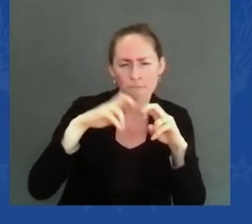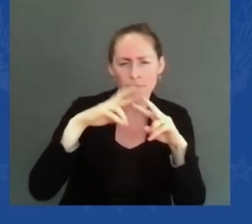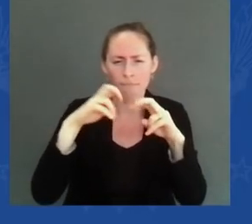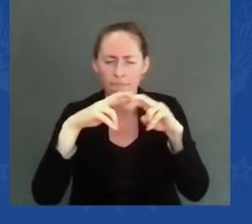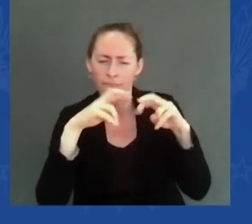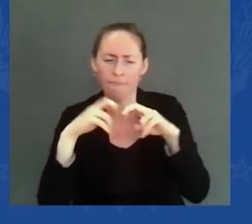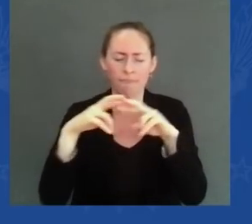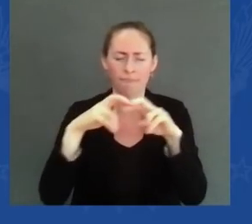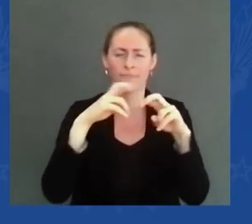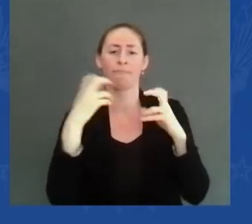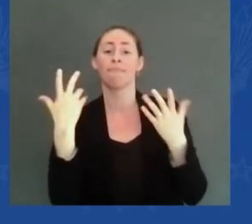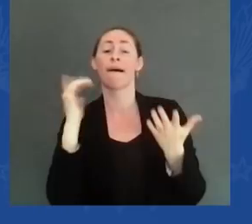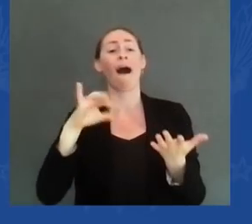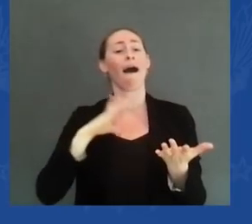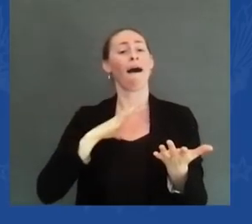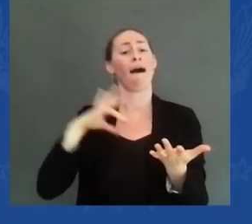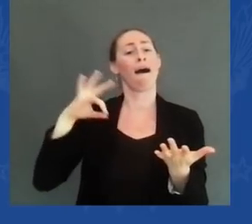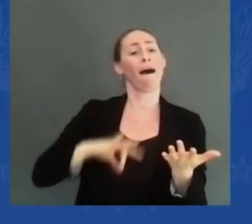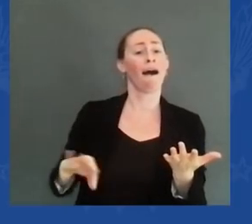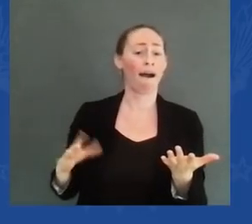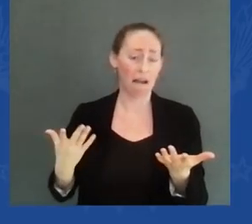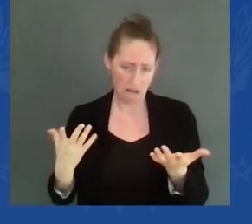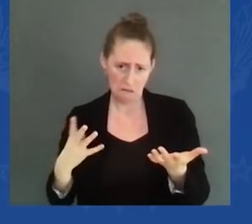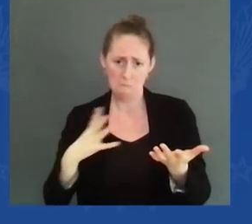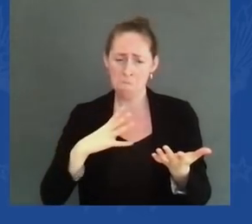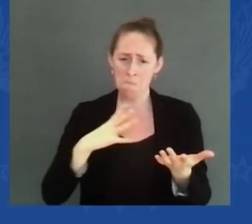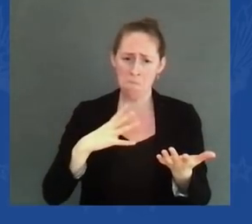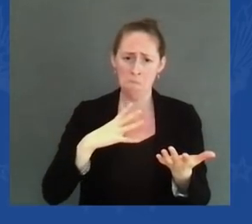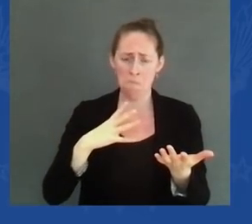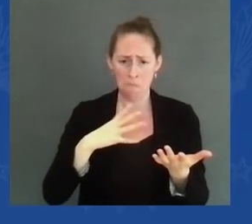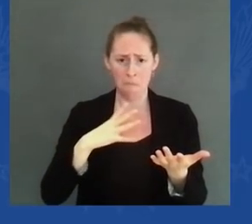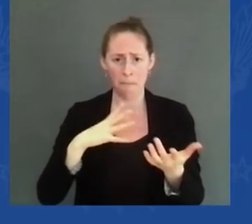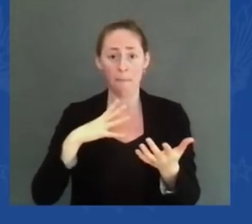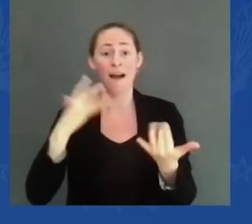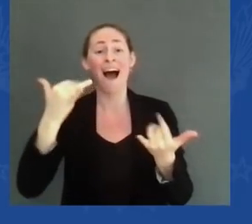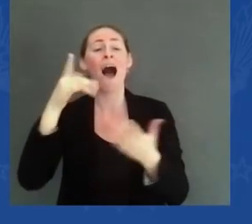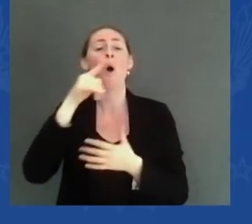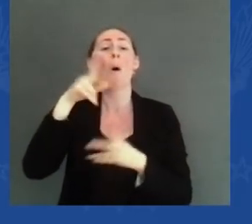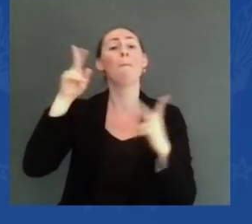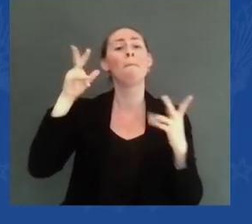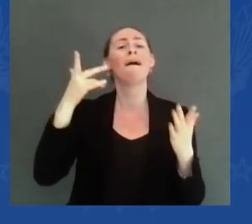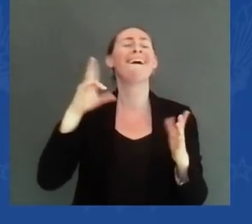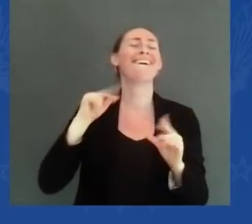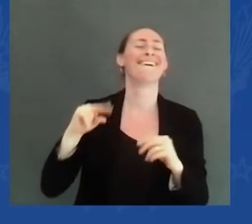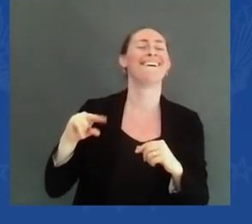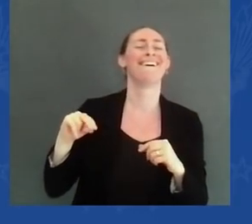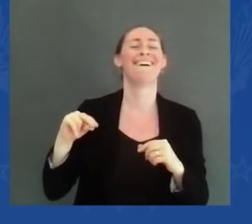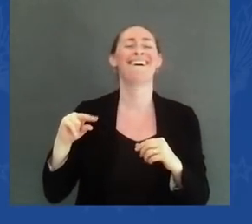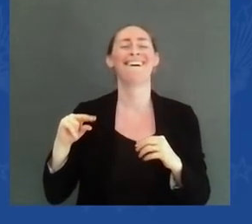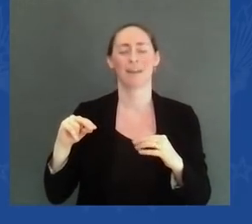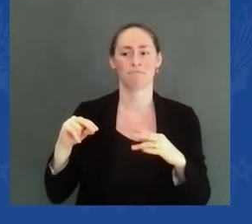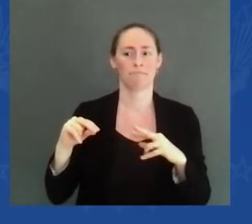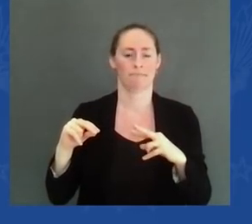are seeing that this really does matter. And it's not just whether or not people